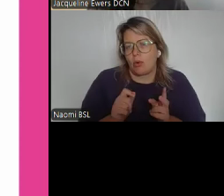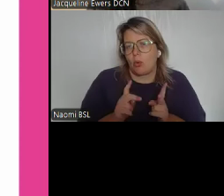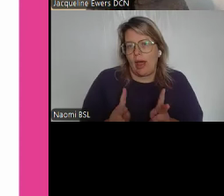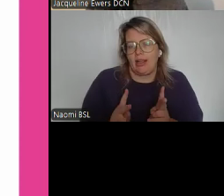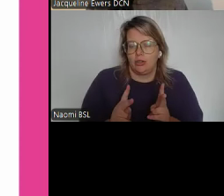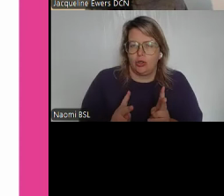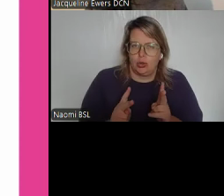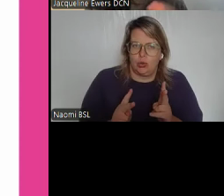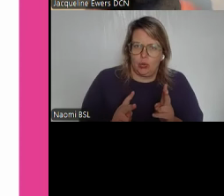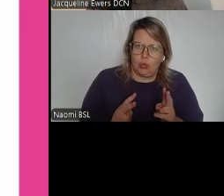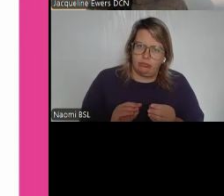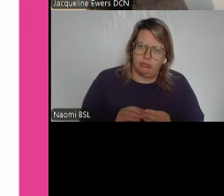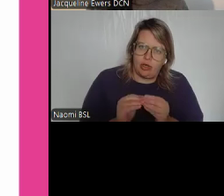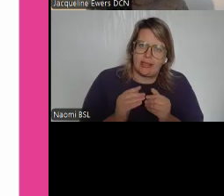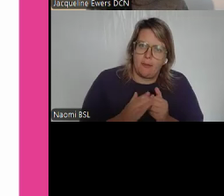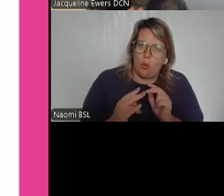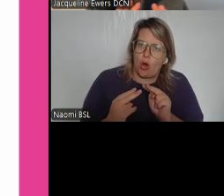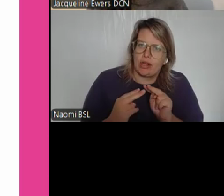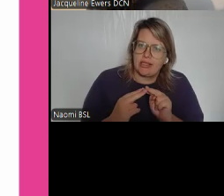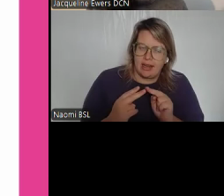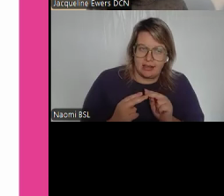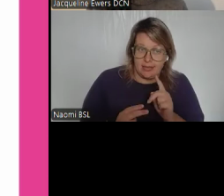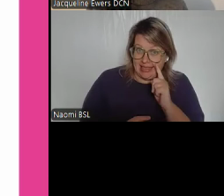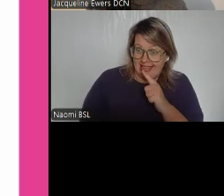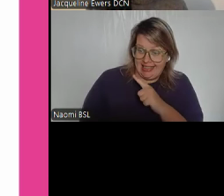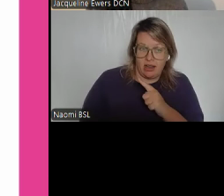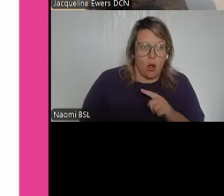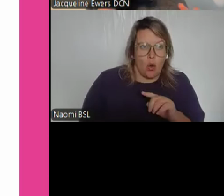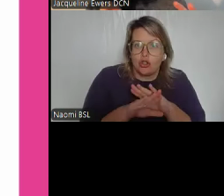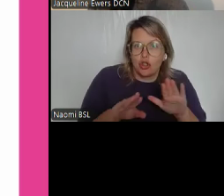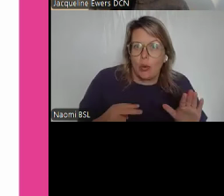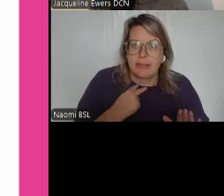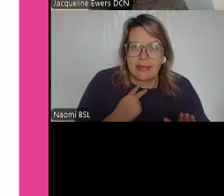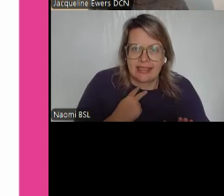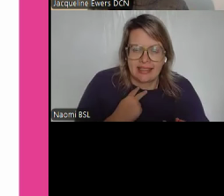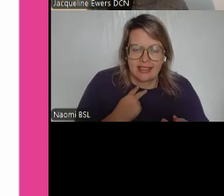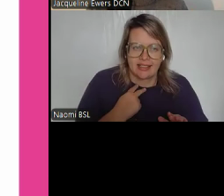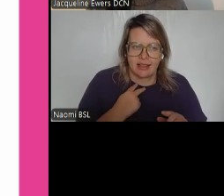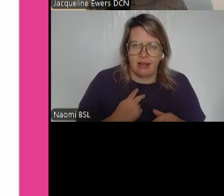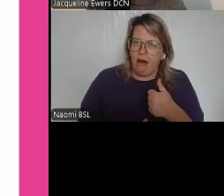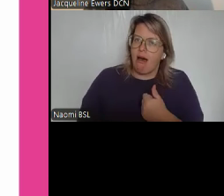This one, again, they've thought about the language. Don't miss a thing. In the case of the Natural History Museum,